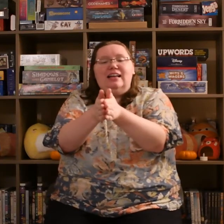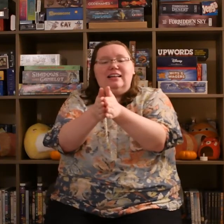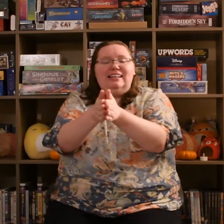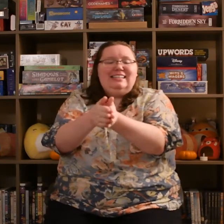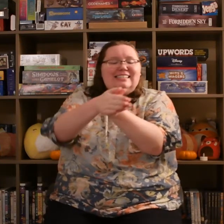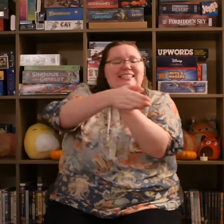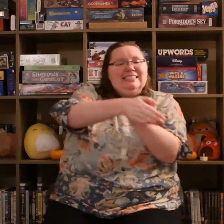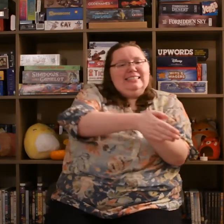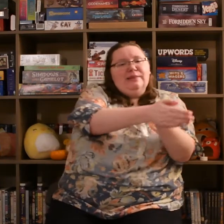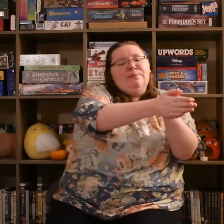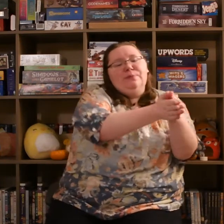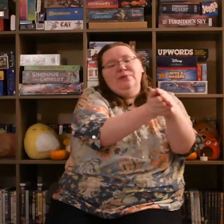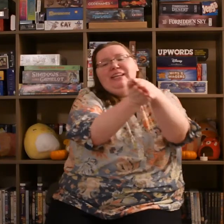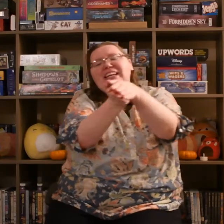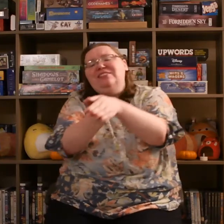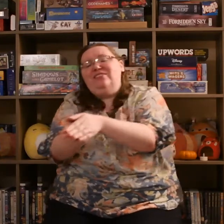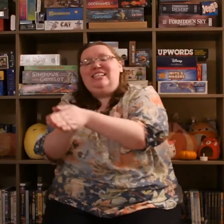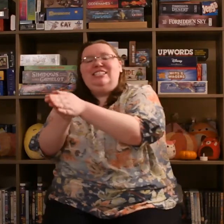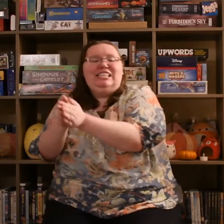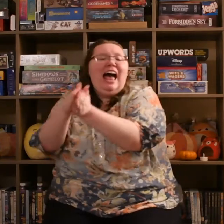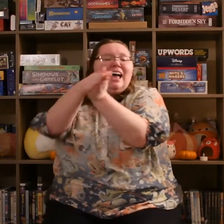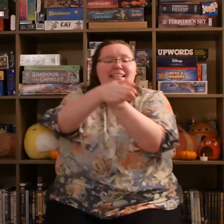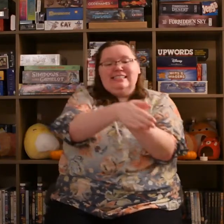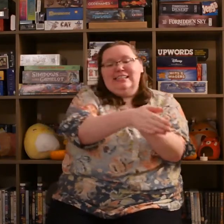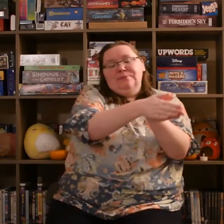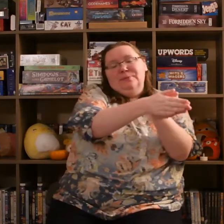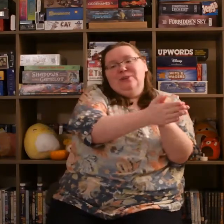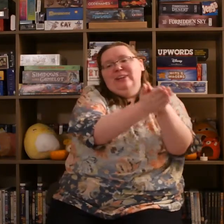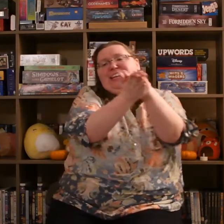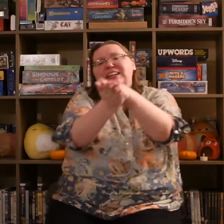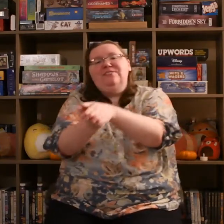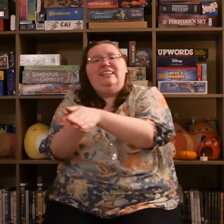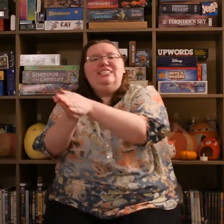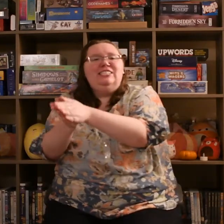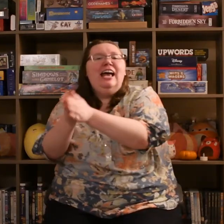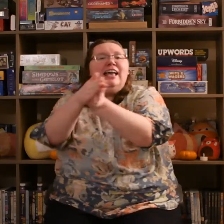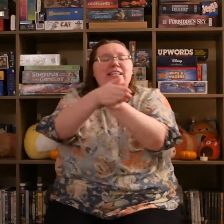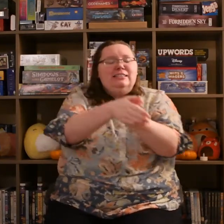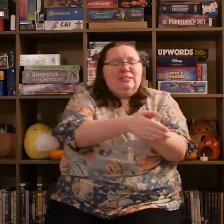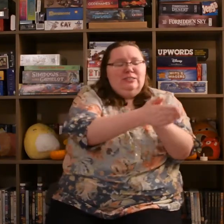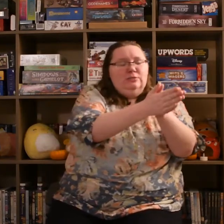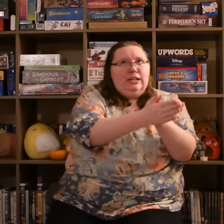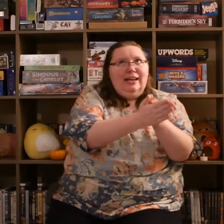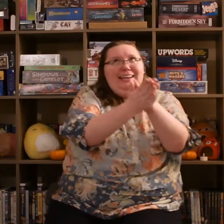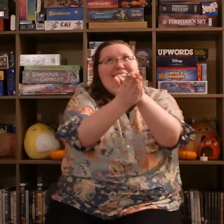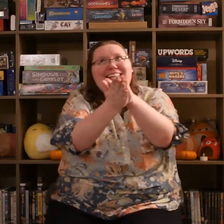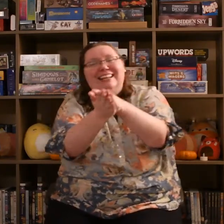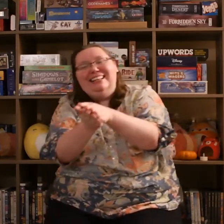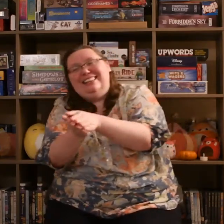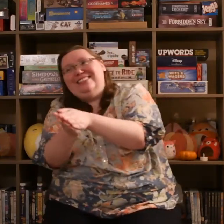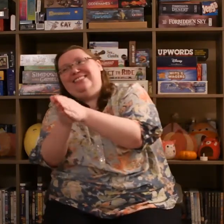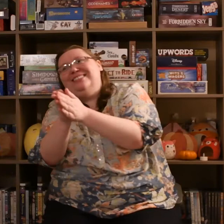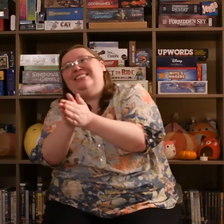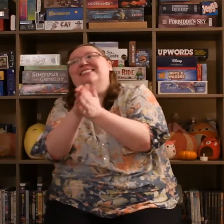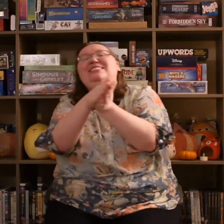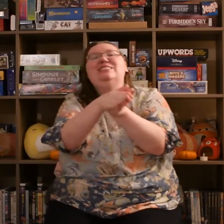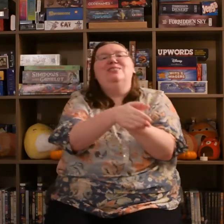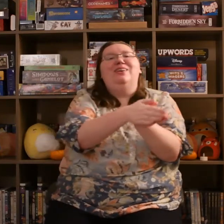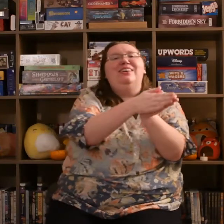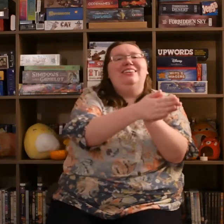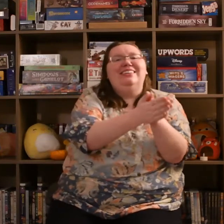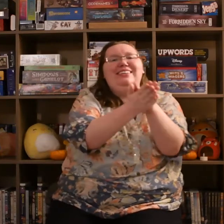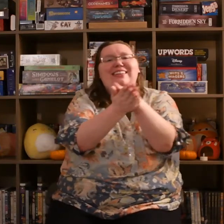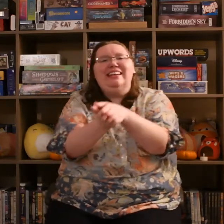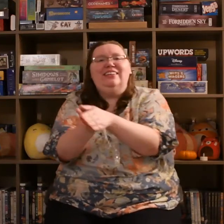A slippery fish, a slippery fish, Shining through the water.